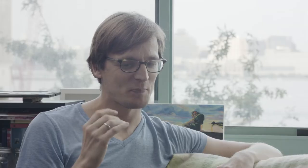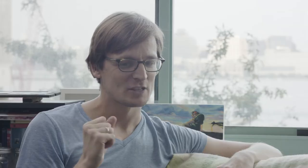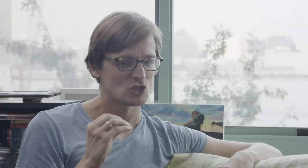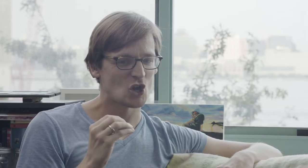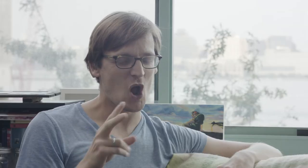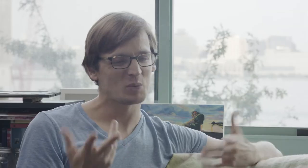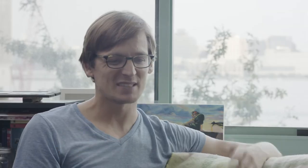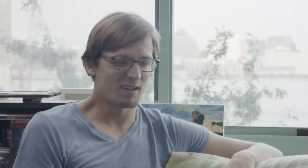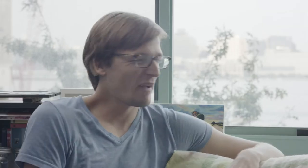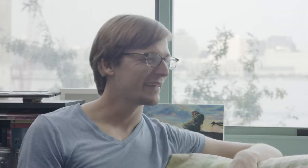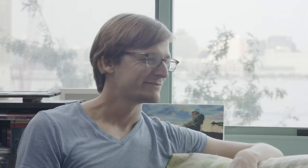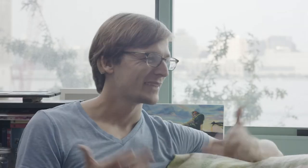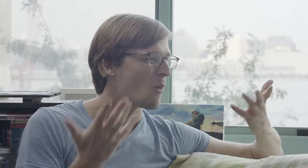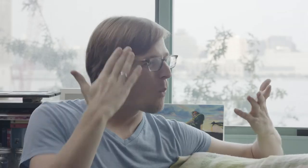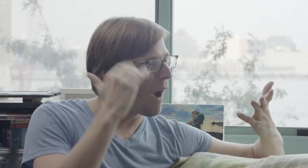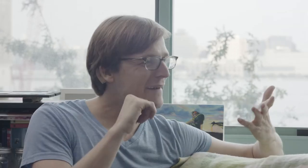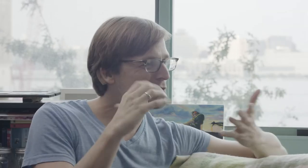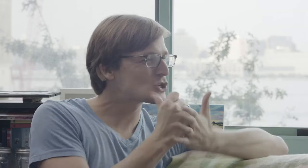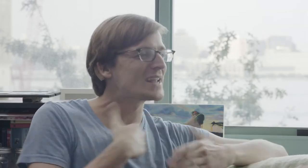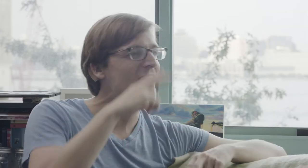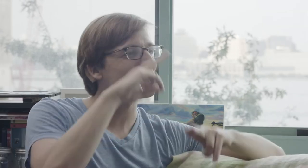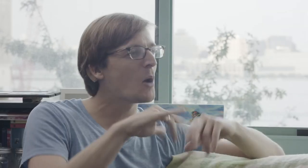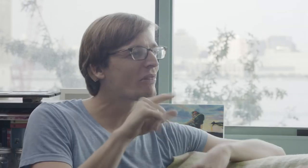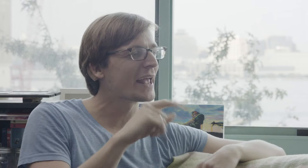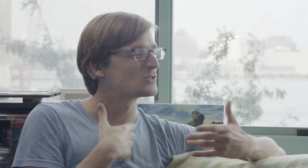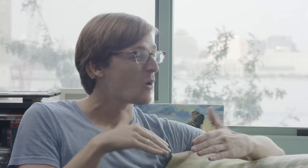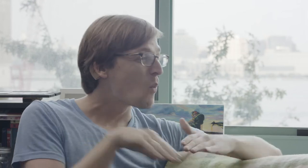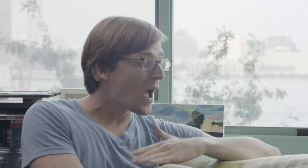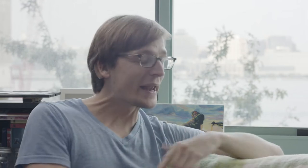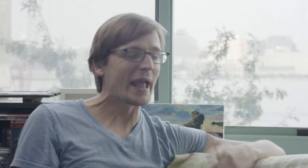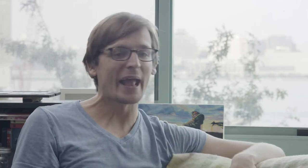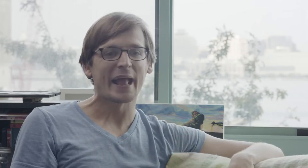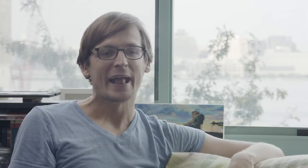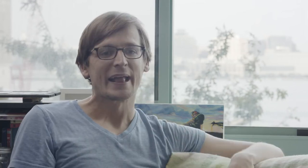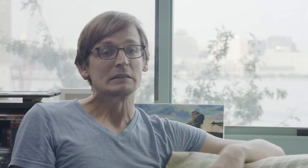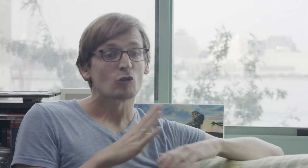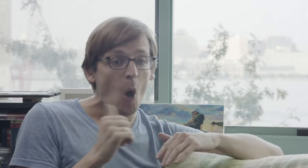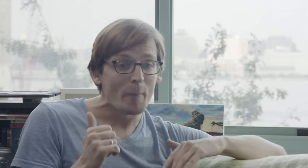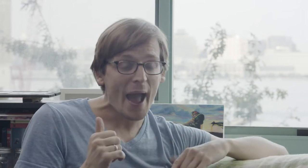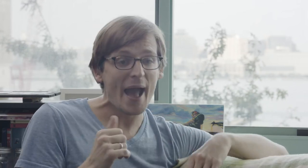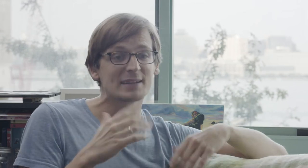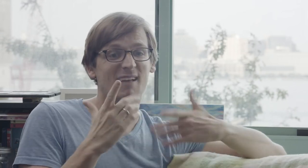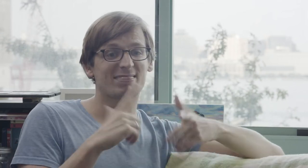And I thought, why not? I'll just have fun with it. So I went in, I got called back,